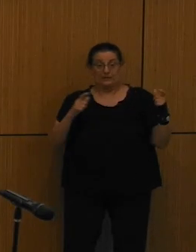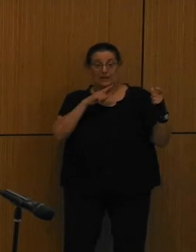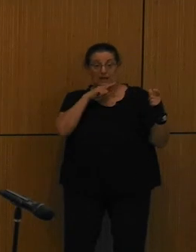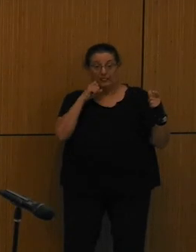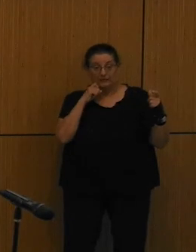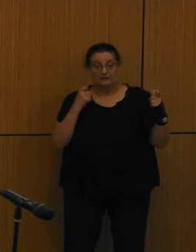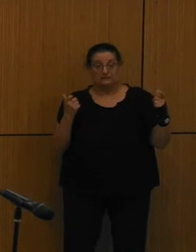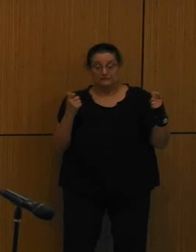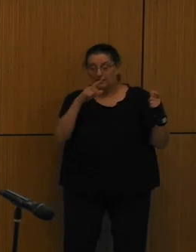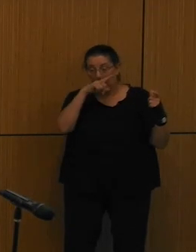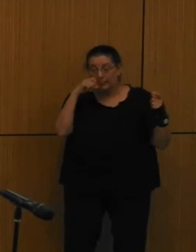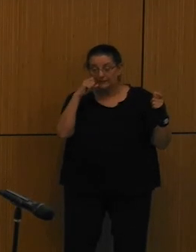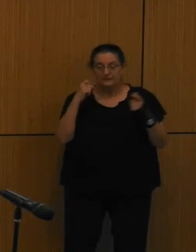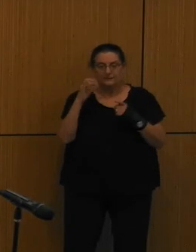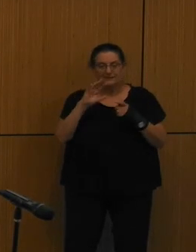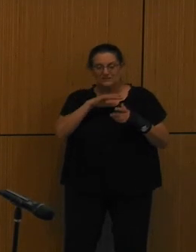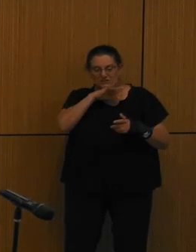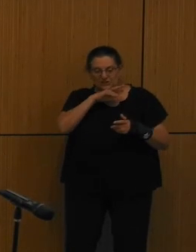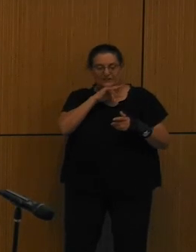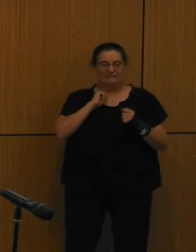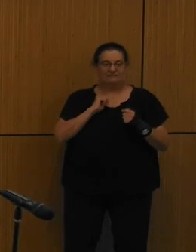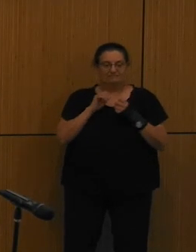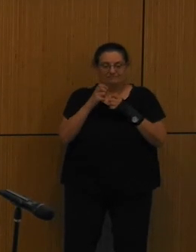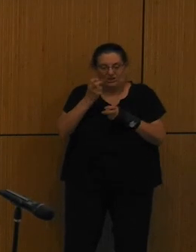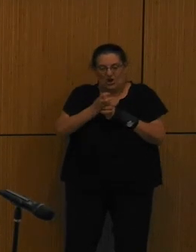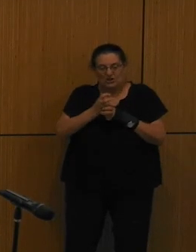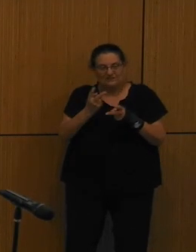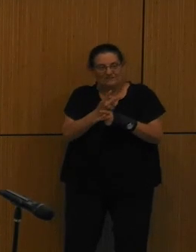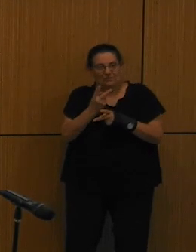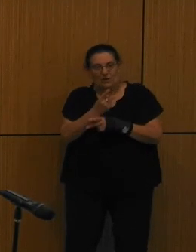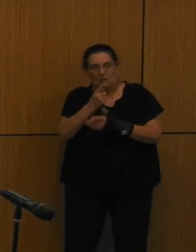It's all dirty and weathered, and it's really hard to kind of tell what it is.